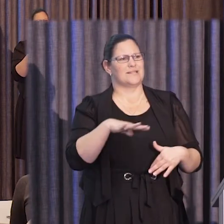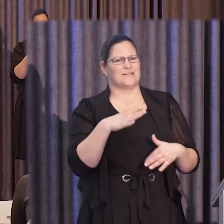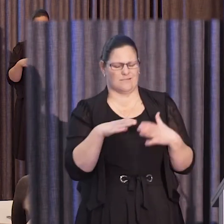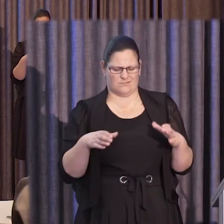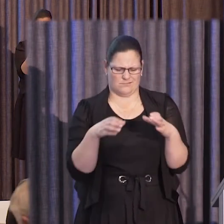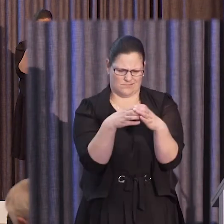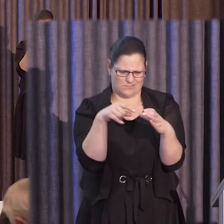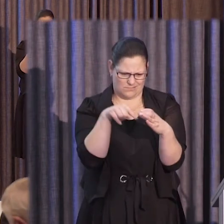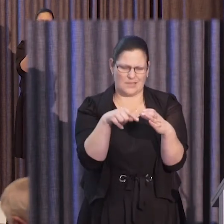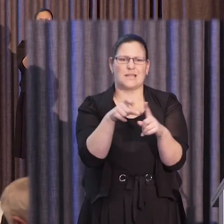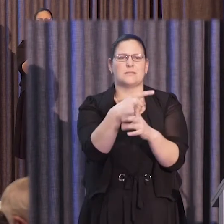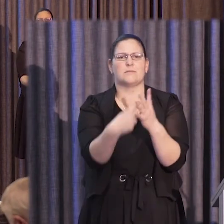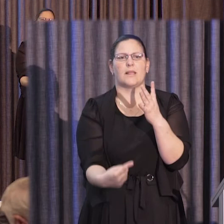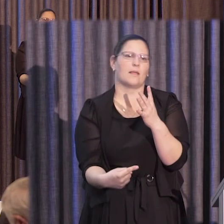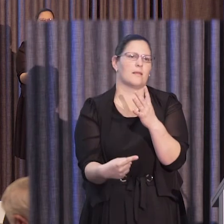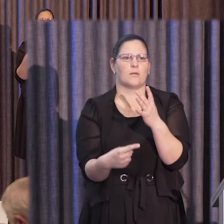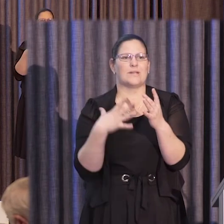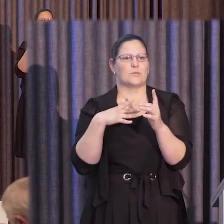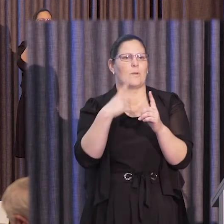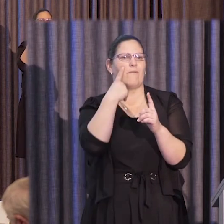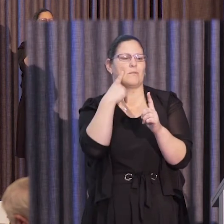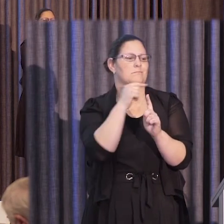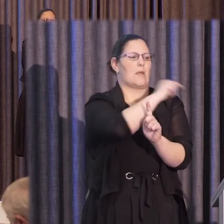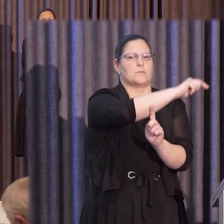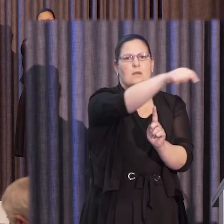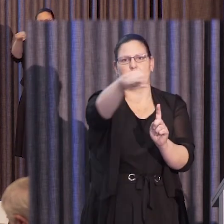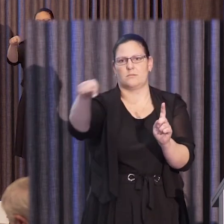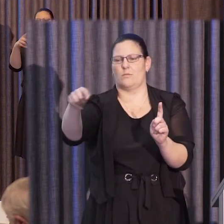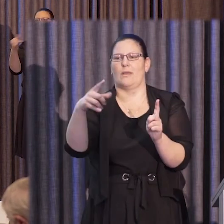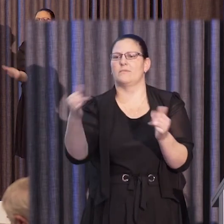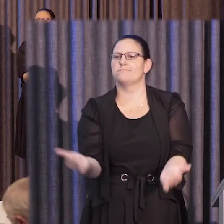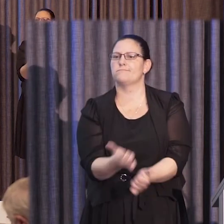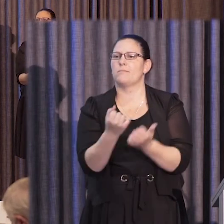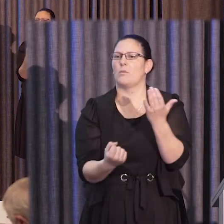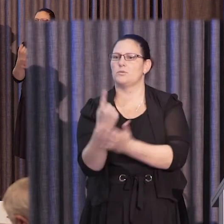There's lots of opportunities for us as community members to be able to access supports from a wide range